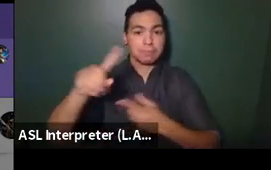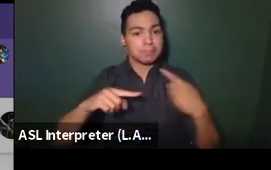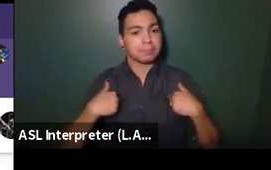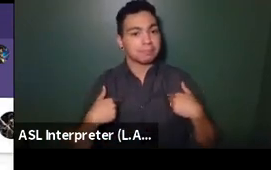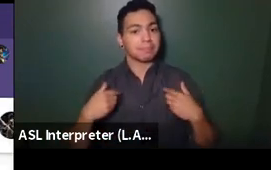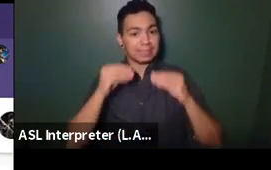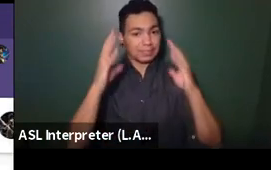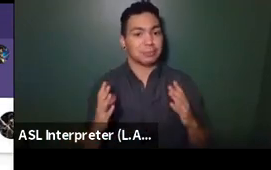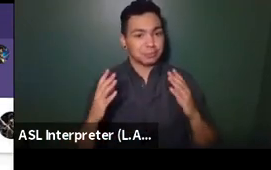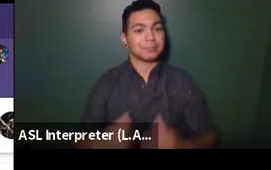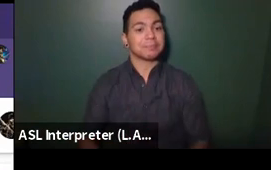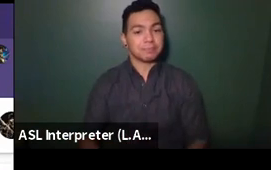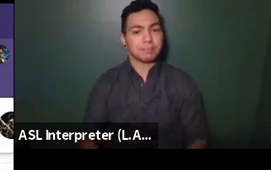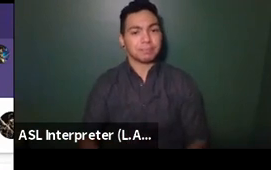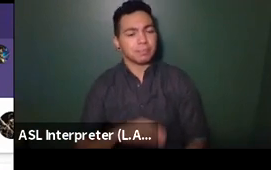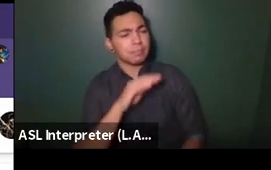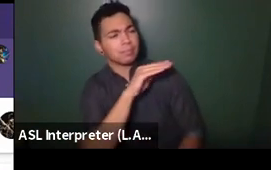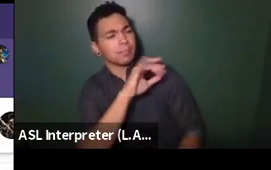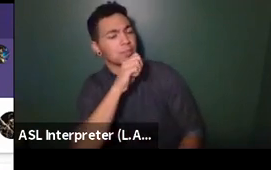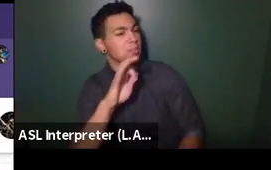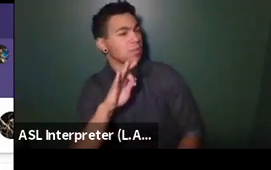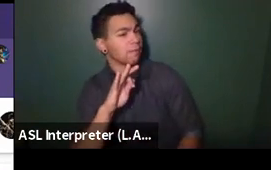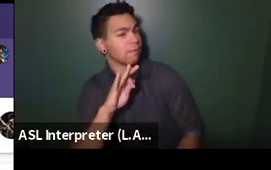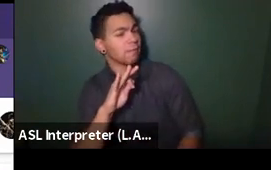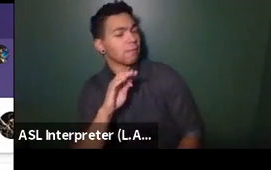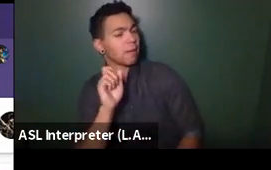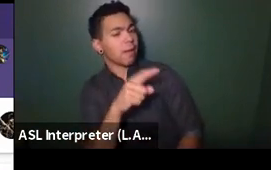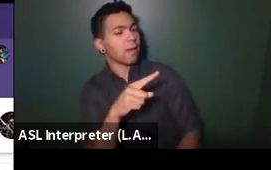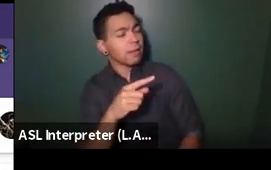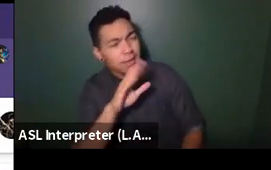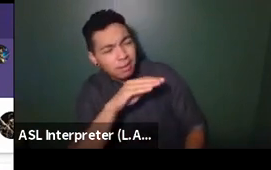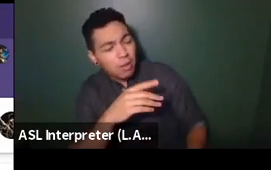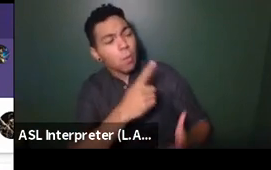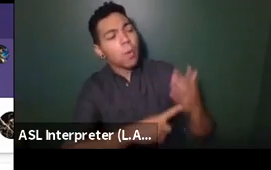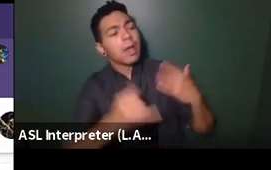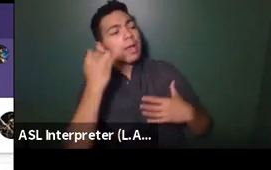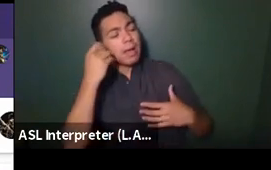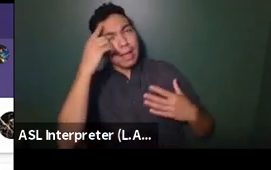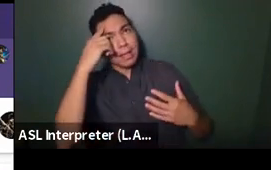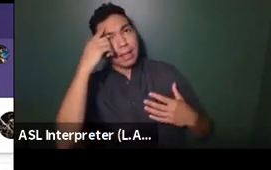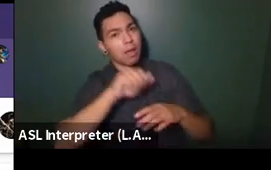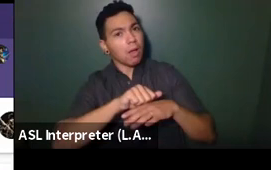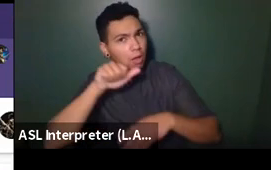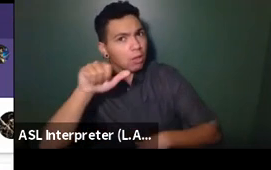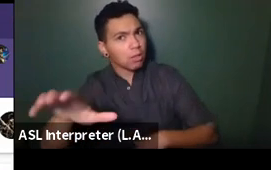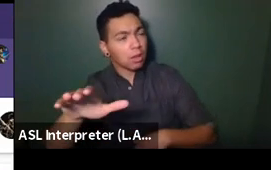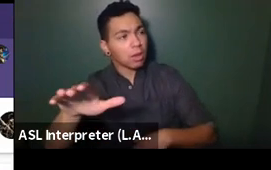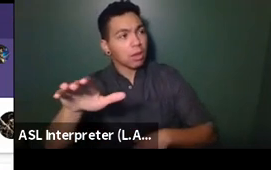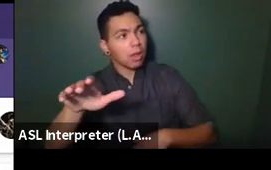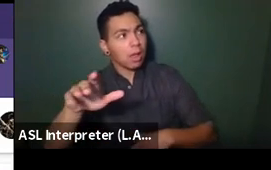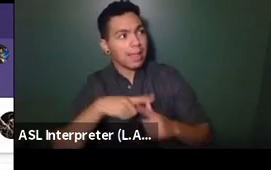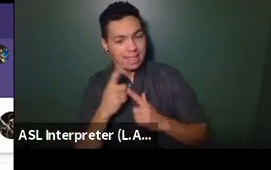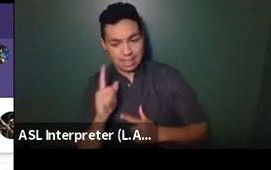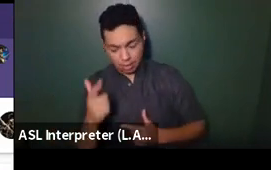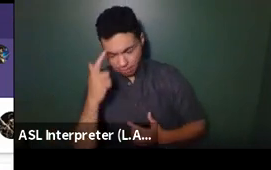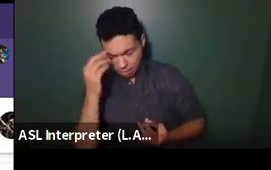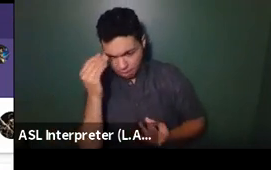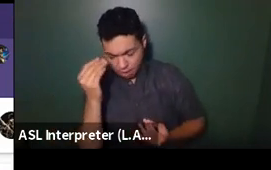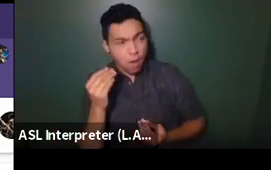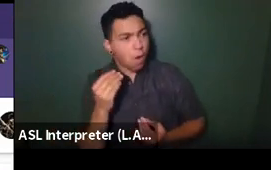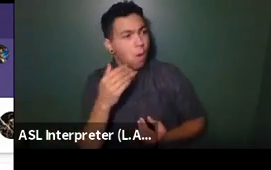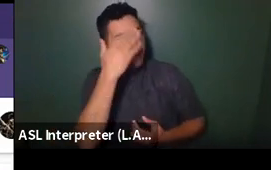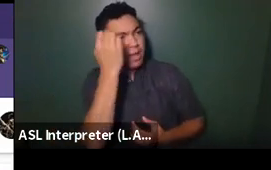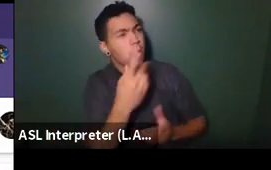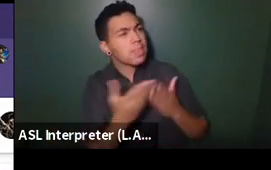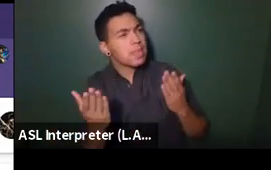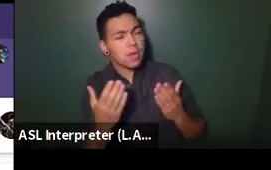Jeff Crawford: Now, Katherine, what if I'm a student and I turned it in and you know I do the thing where my brain keeps thinking about it later and like, oh, I really forgot that one point to make, or I made a typo, or I should have said it this way.